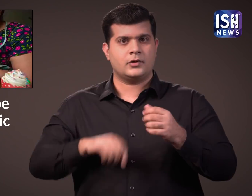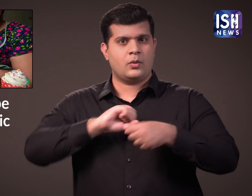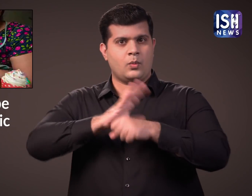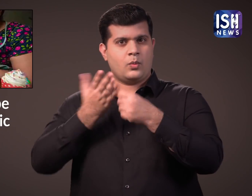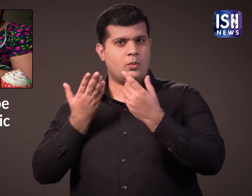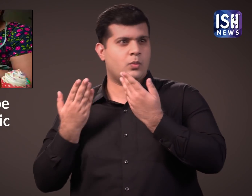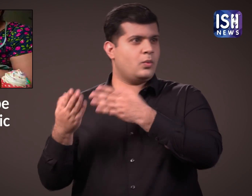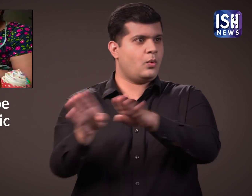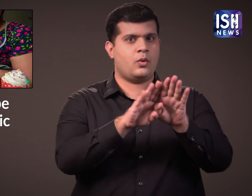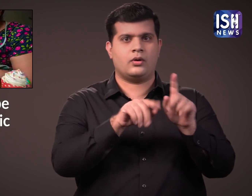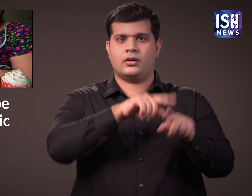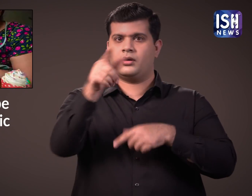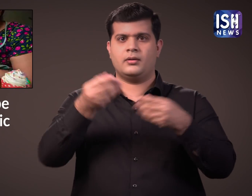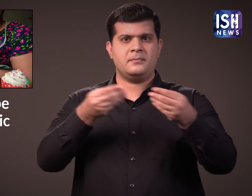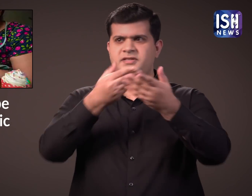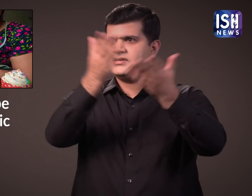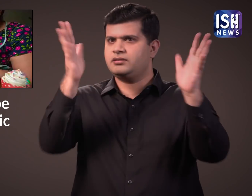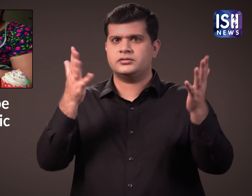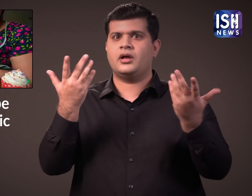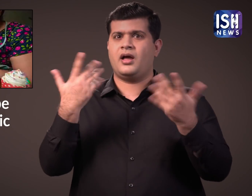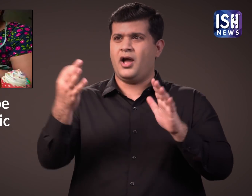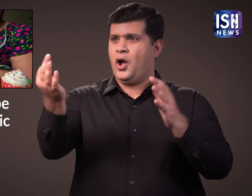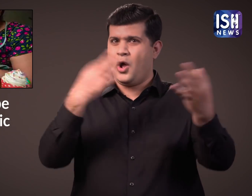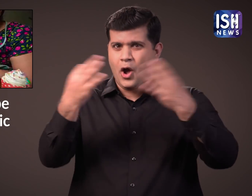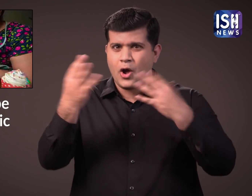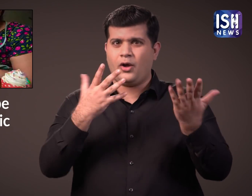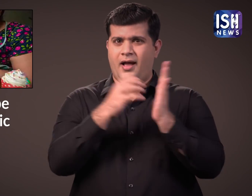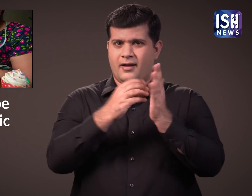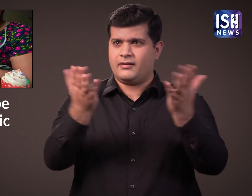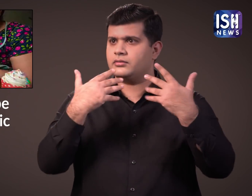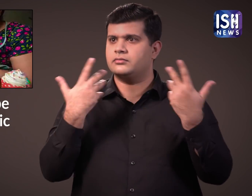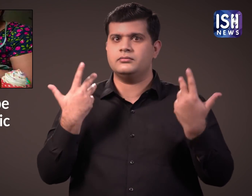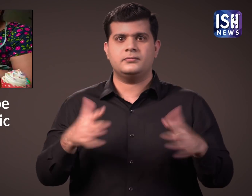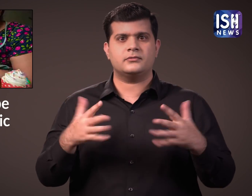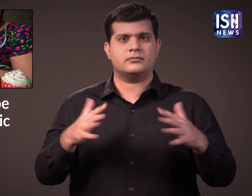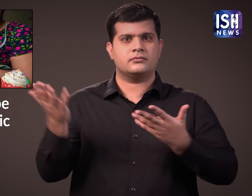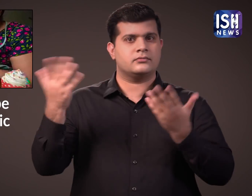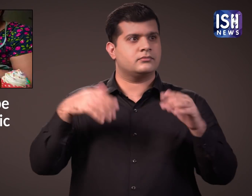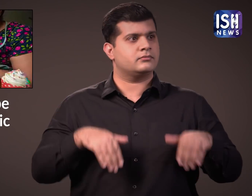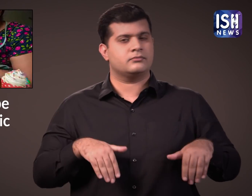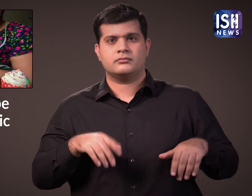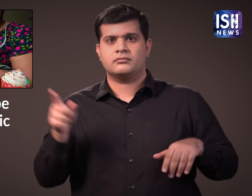During the lockdown she did not have any advertising assignments.